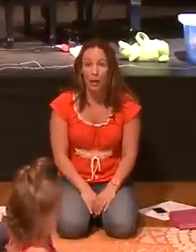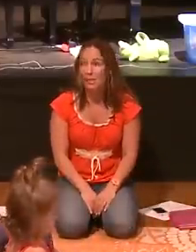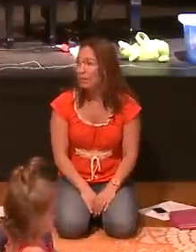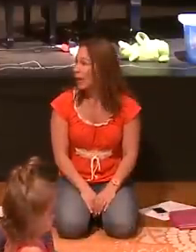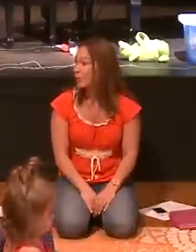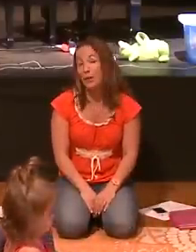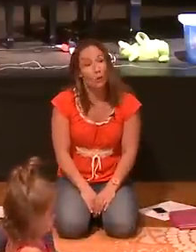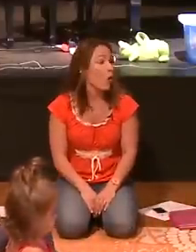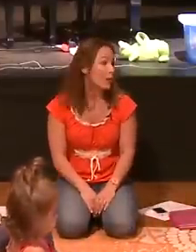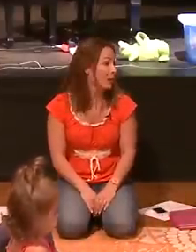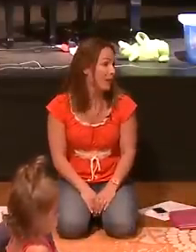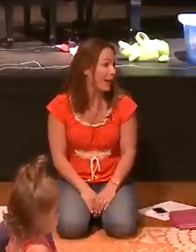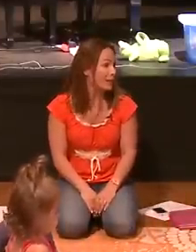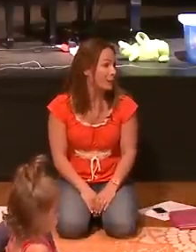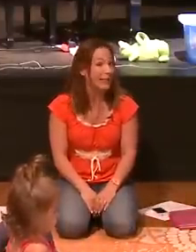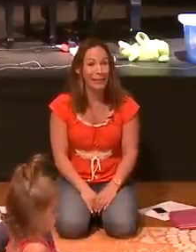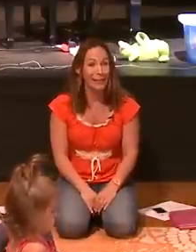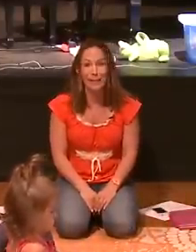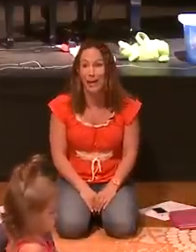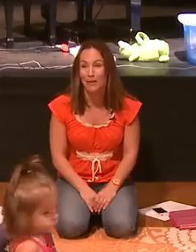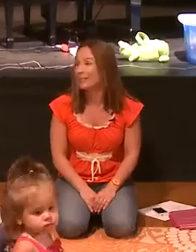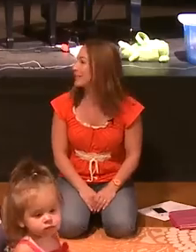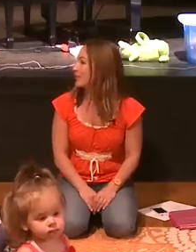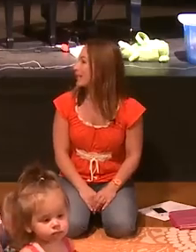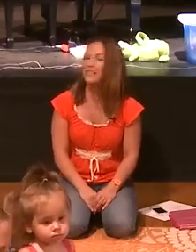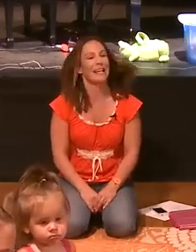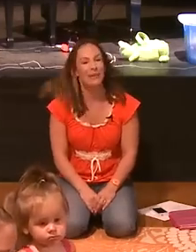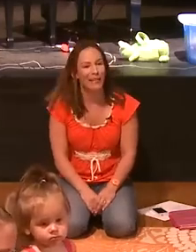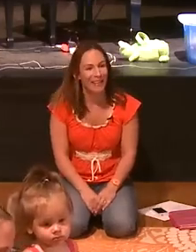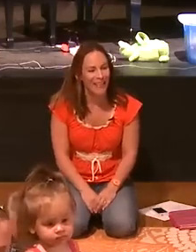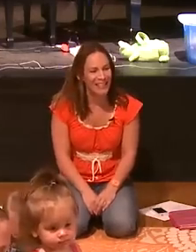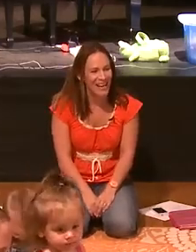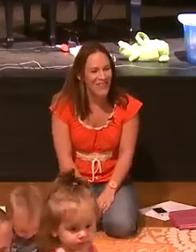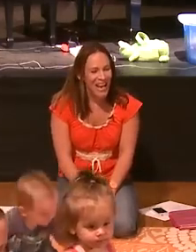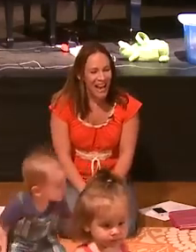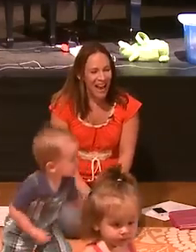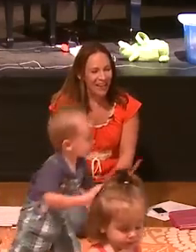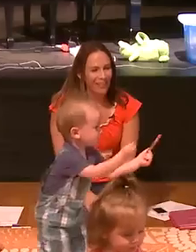And I wasn't -- I was Rachel Coleman, but that didn't mean anything to them and it didn't mean anybody to anybody at that time.